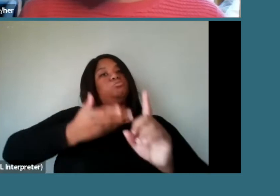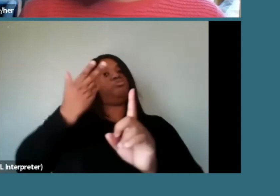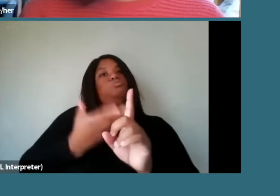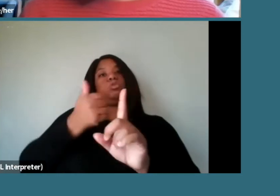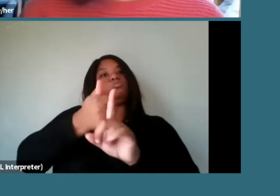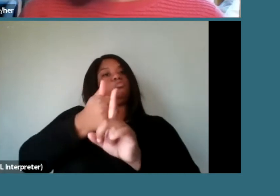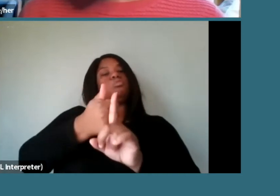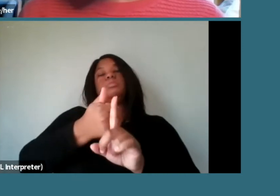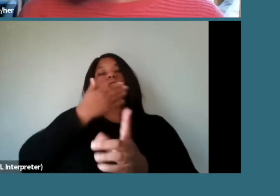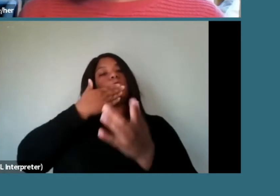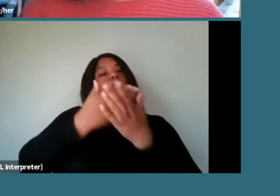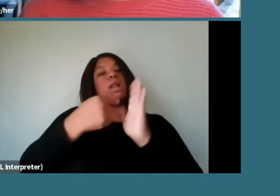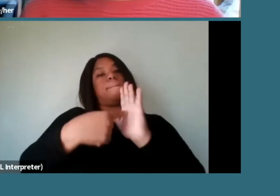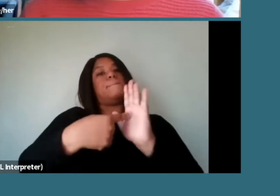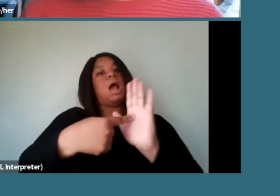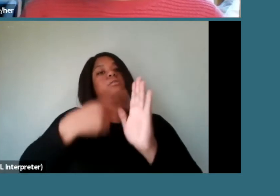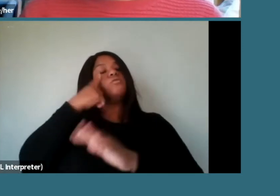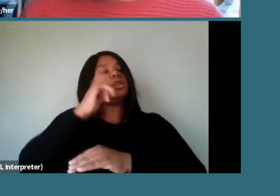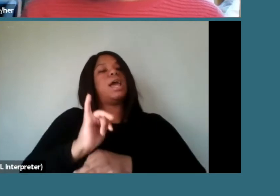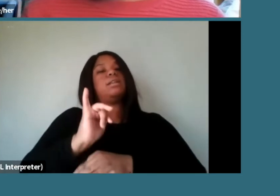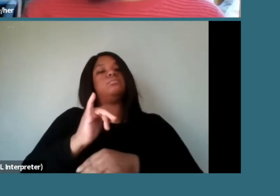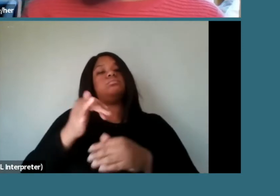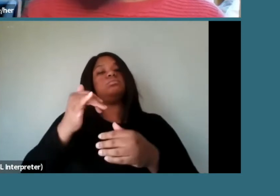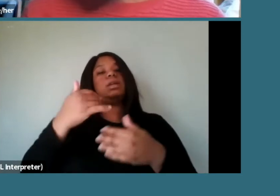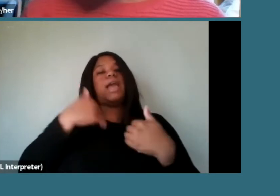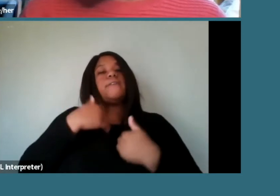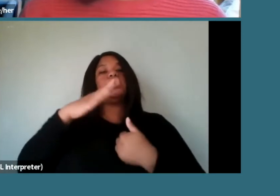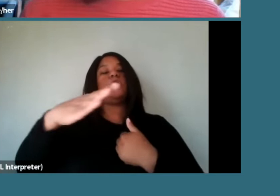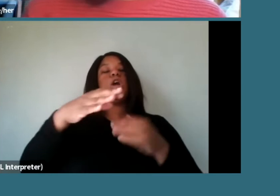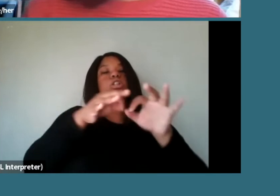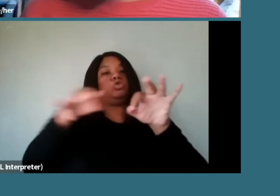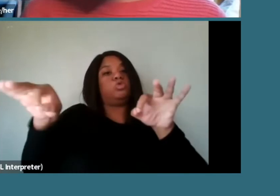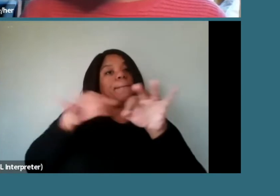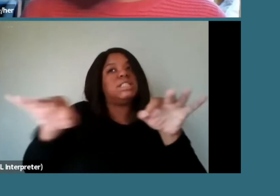I would say having your descriptions in your captions where it can be clear,